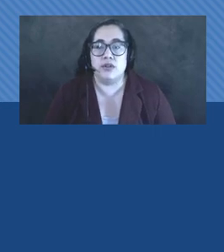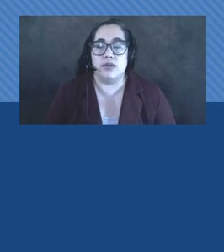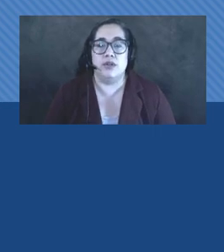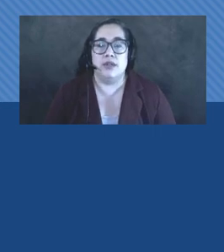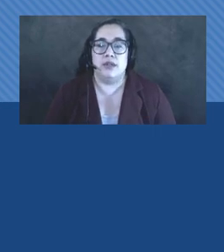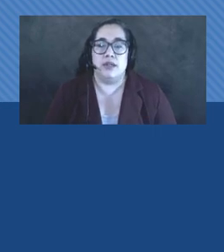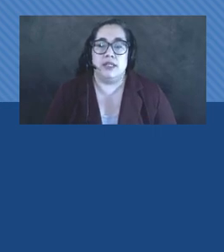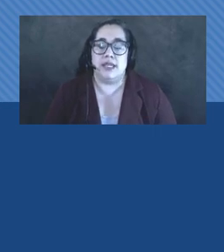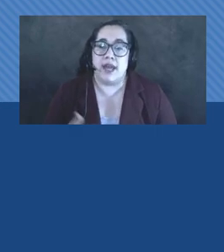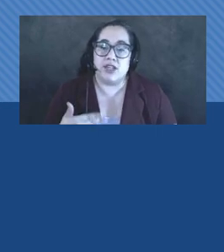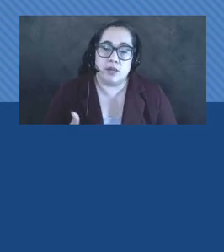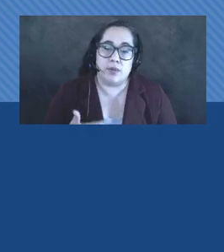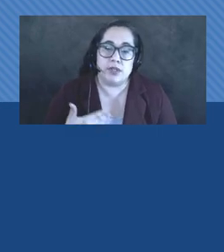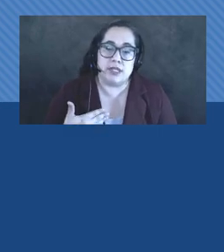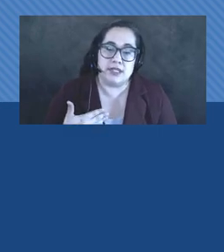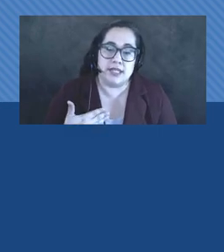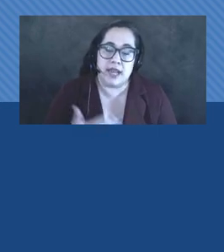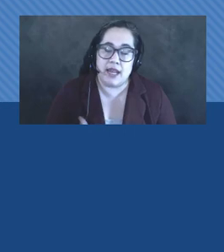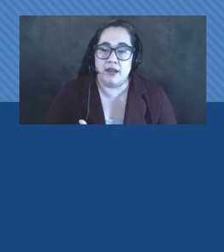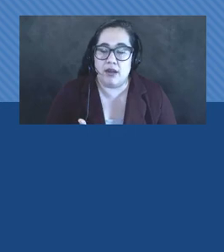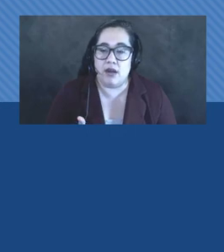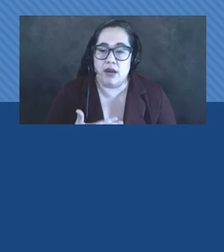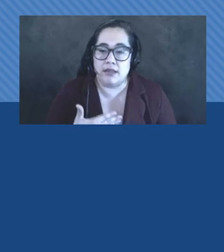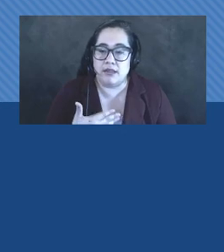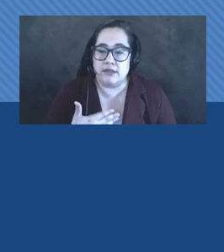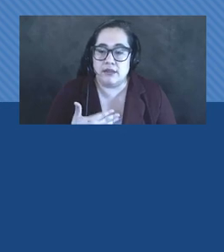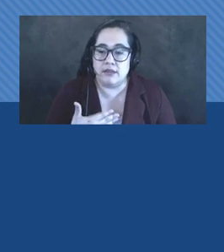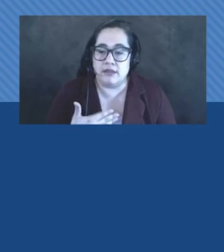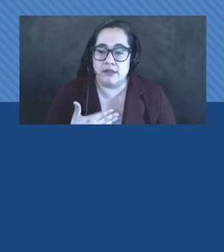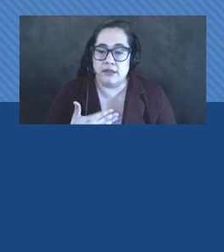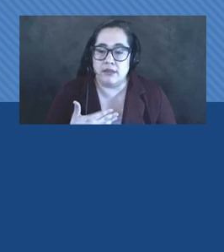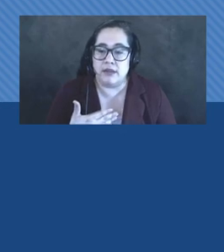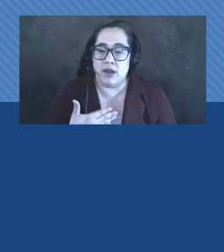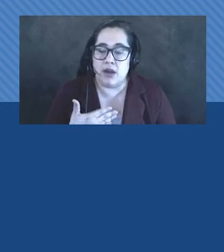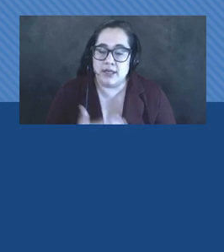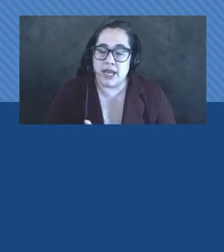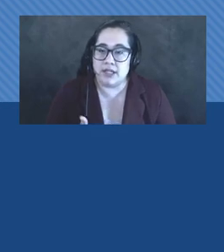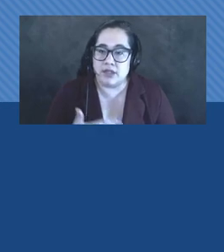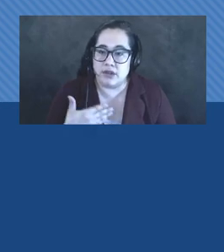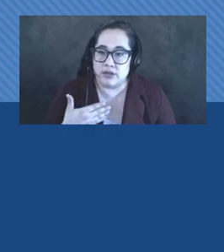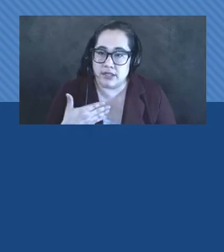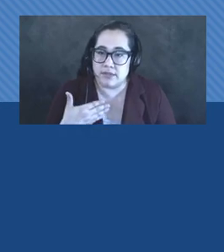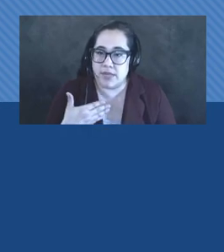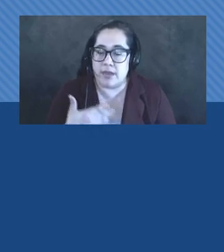to to catch up or to stay on... On task or be able